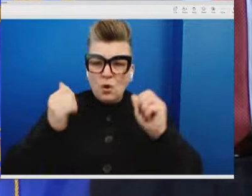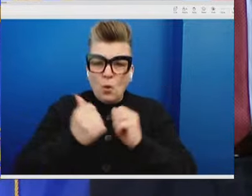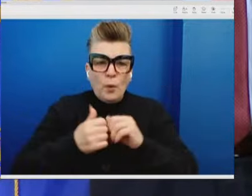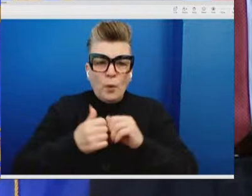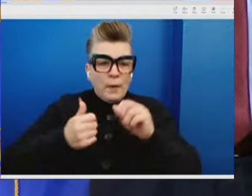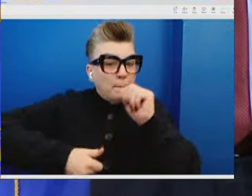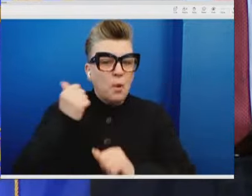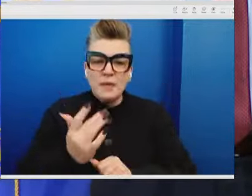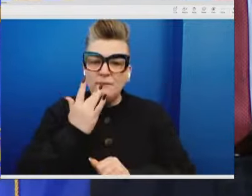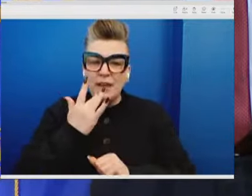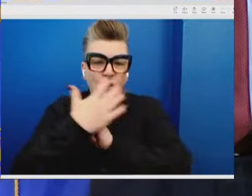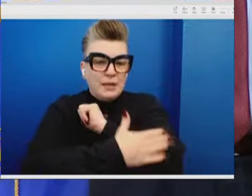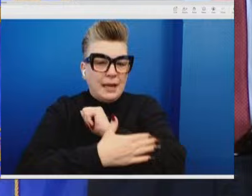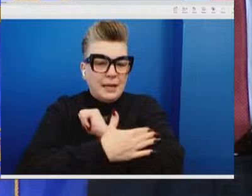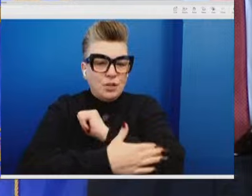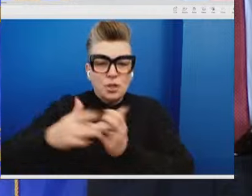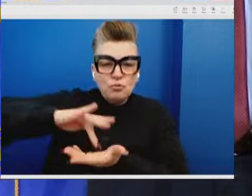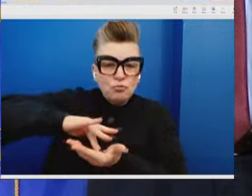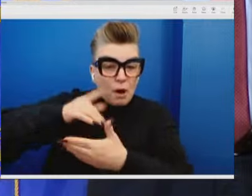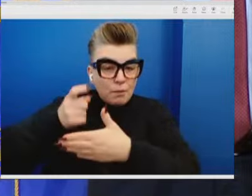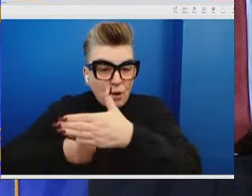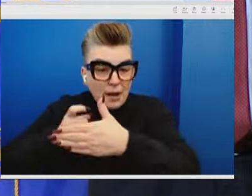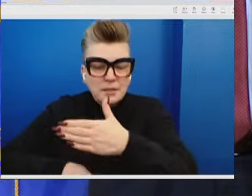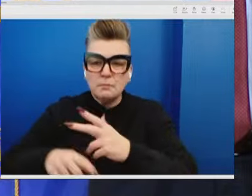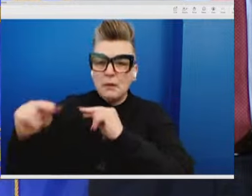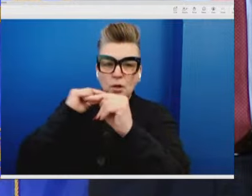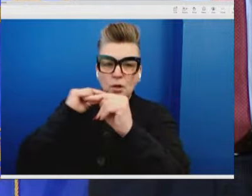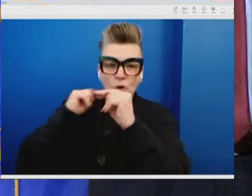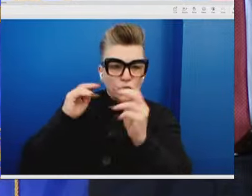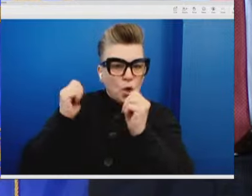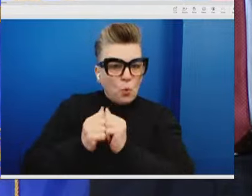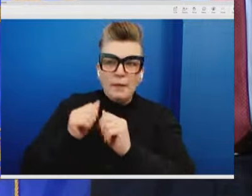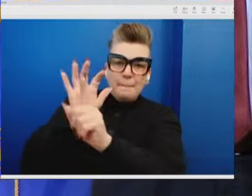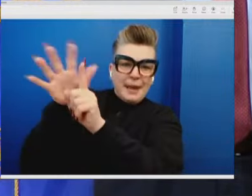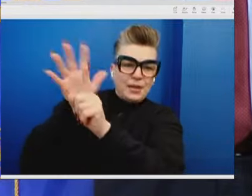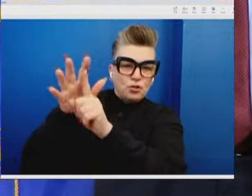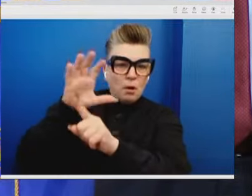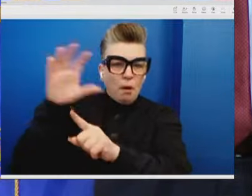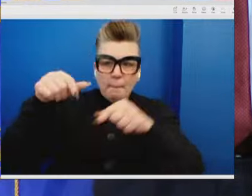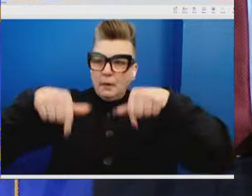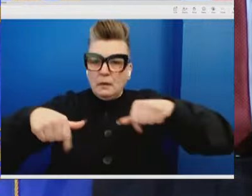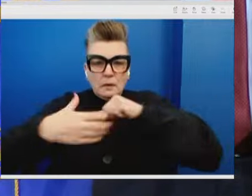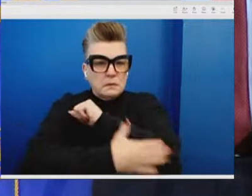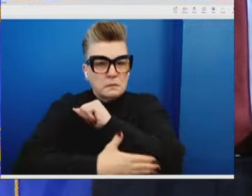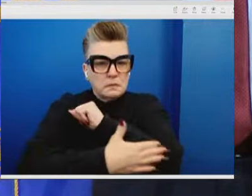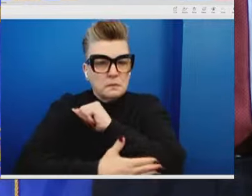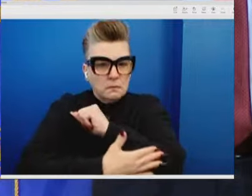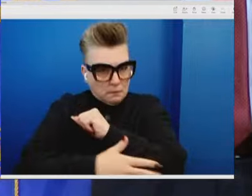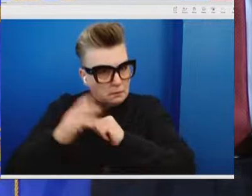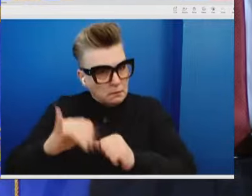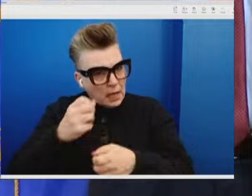negotiations with the major companies in this country that produce innovative pharmaceuticals.